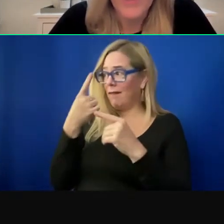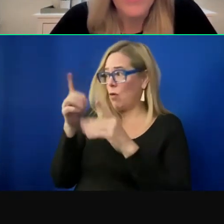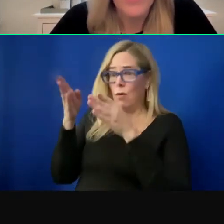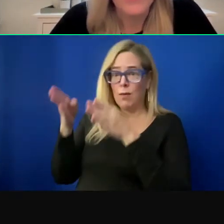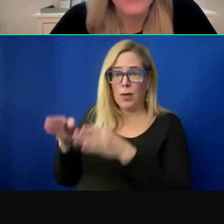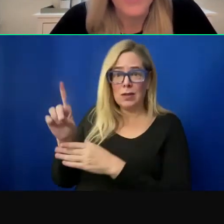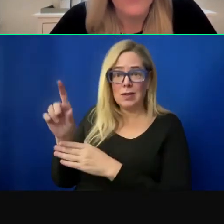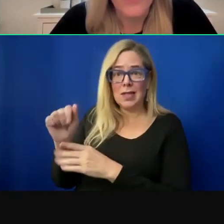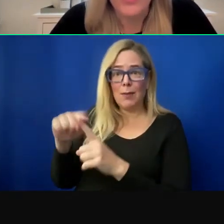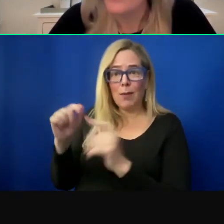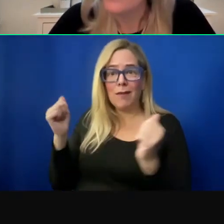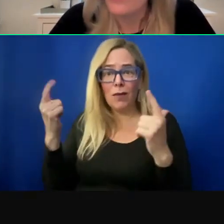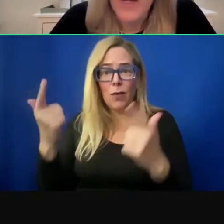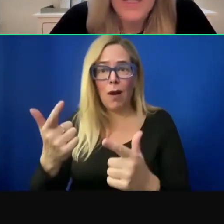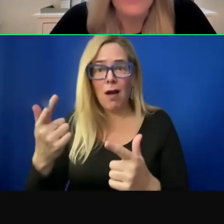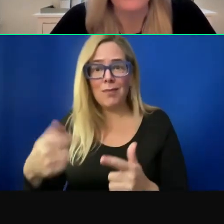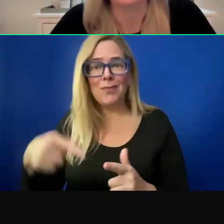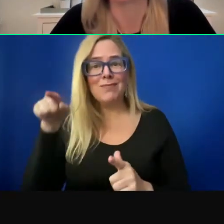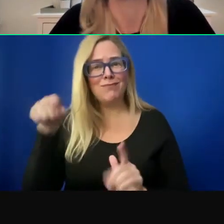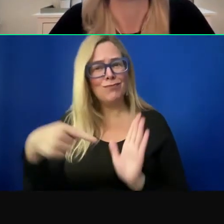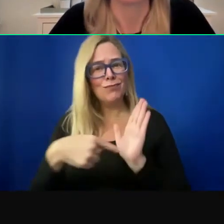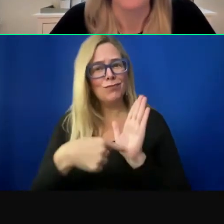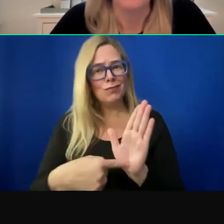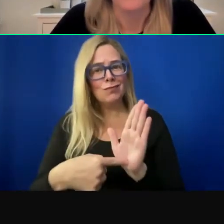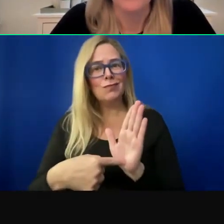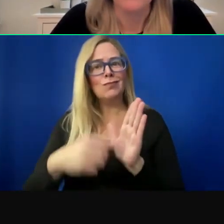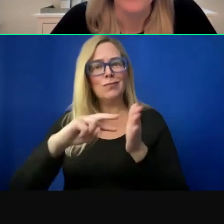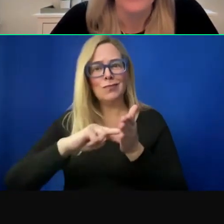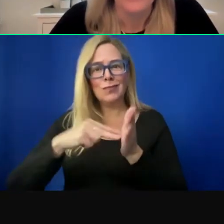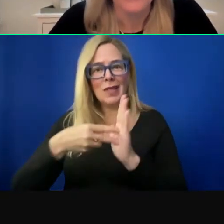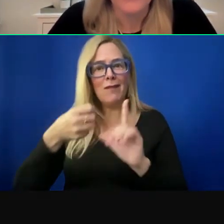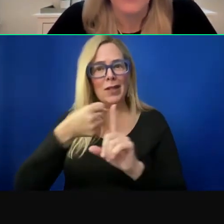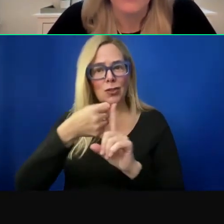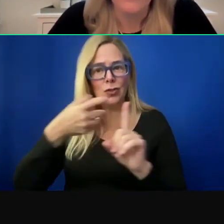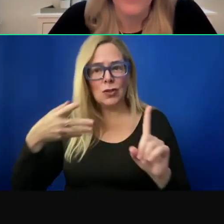on this slide is a definition and there's many definitions of ableism that's taken